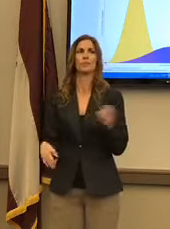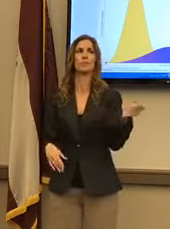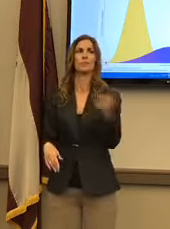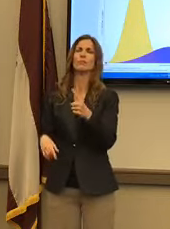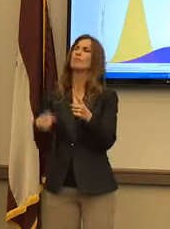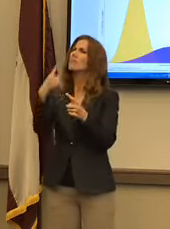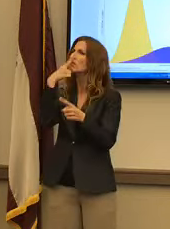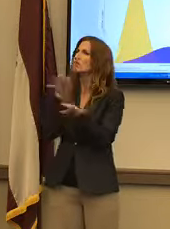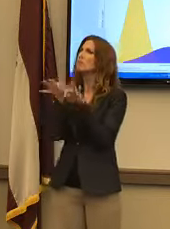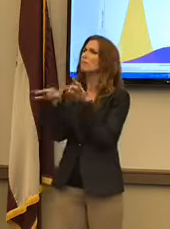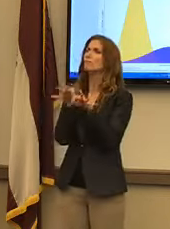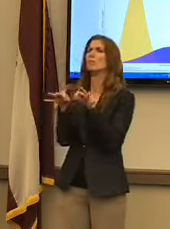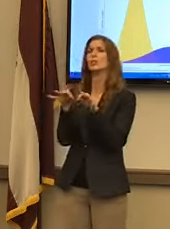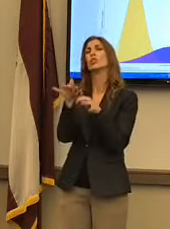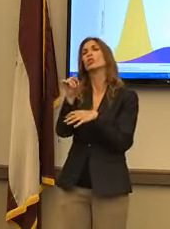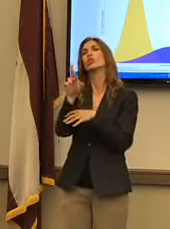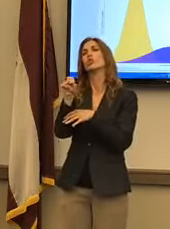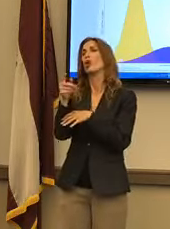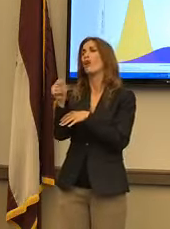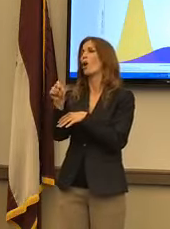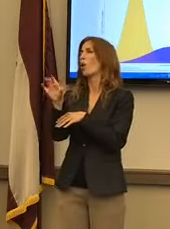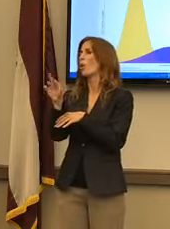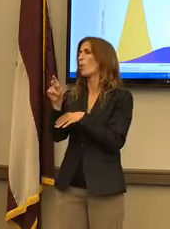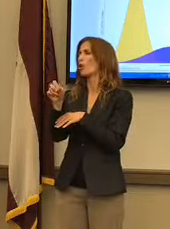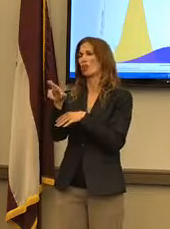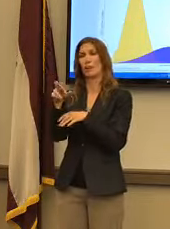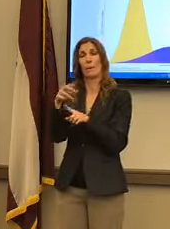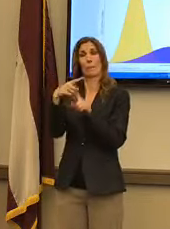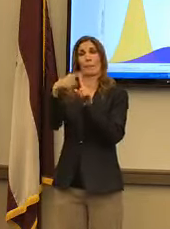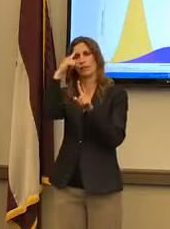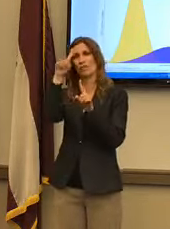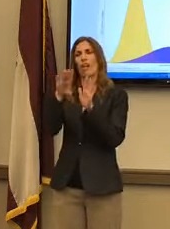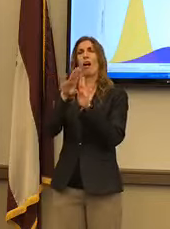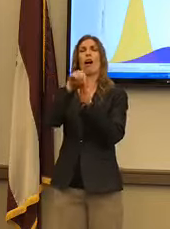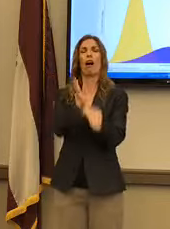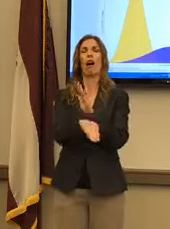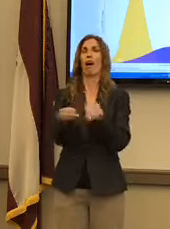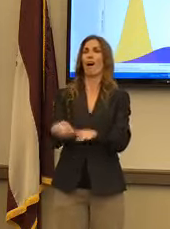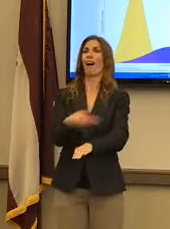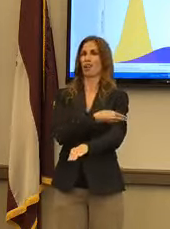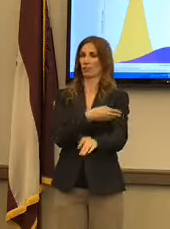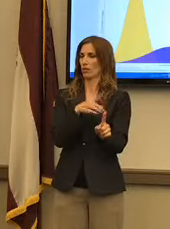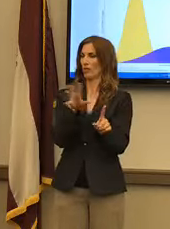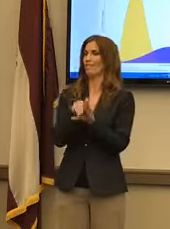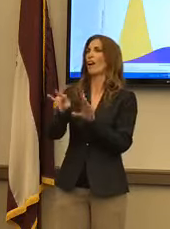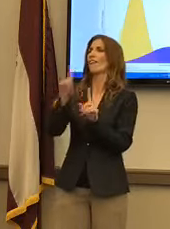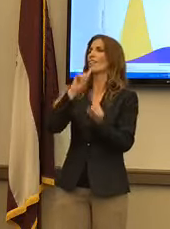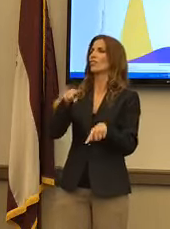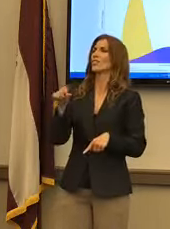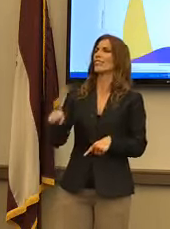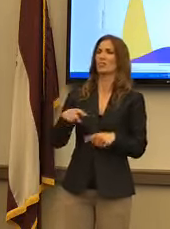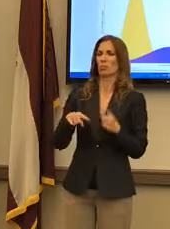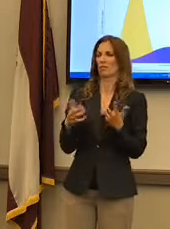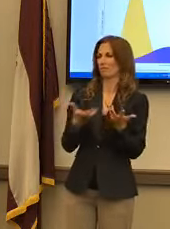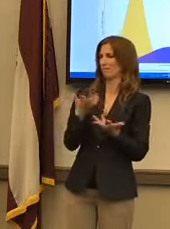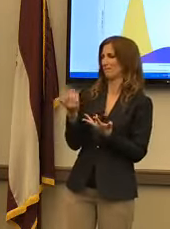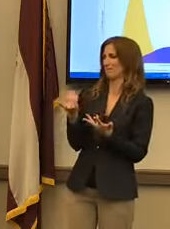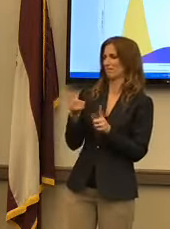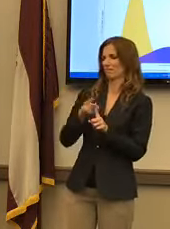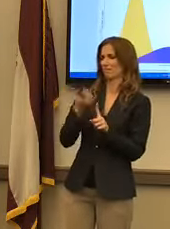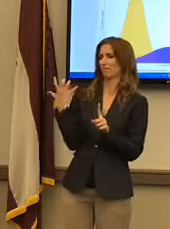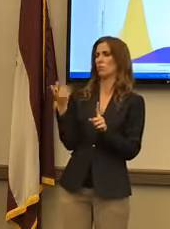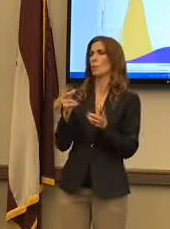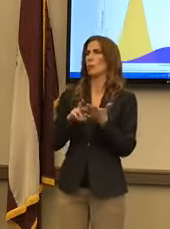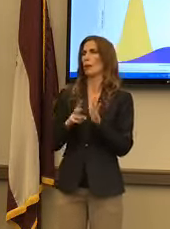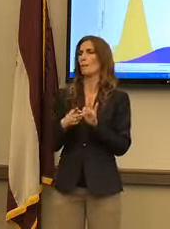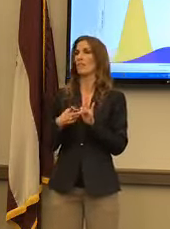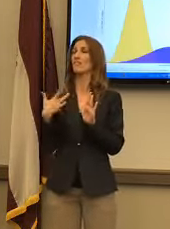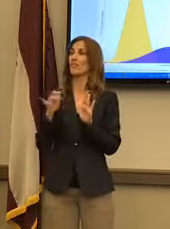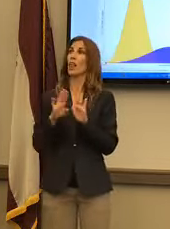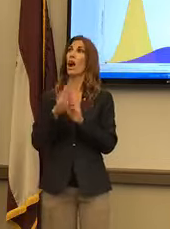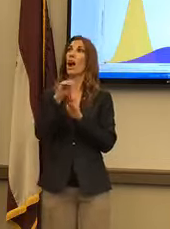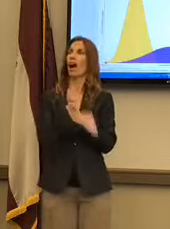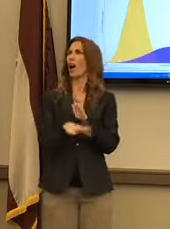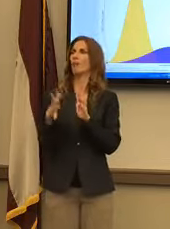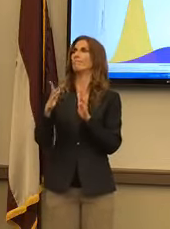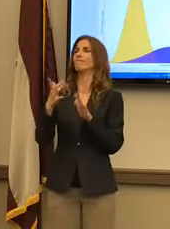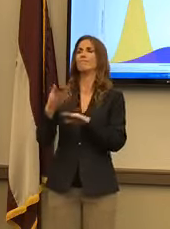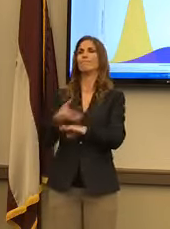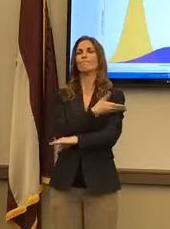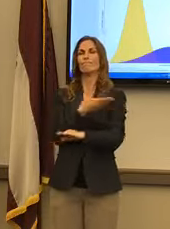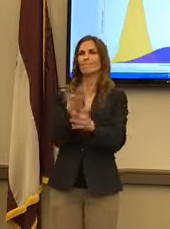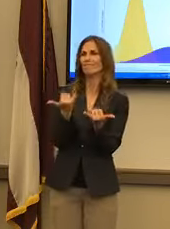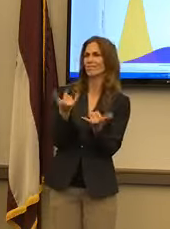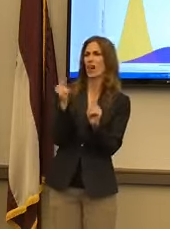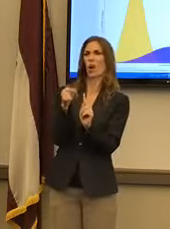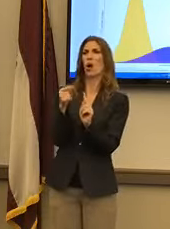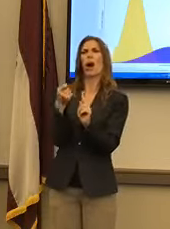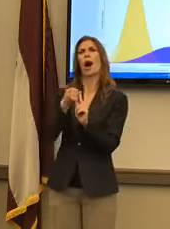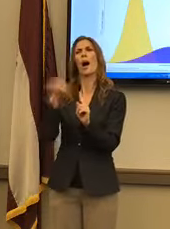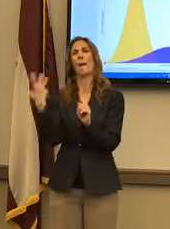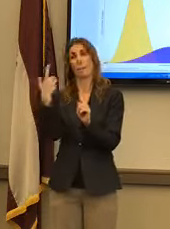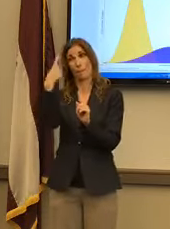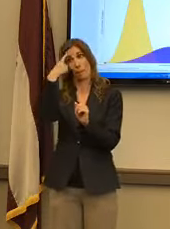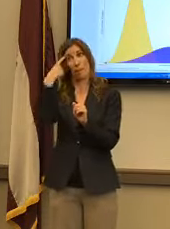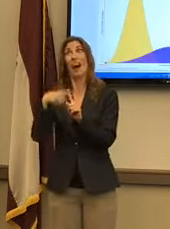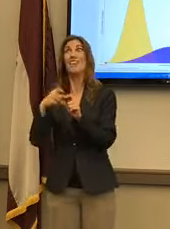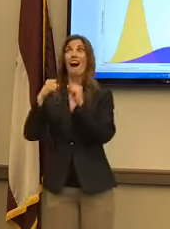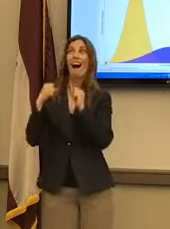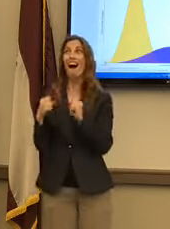[Reporter] how much optimism should we read into that?